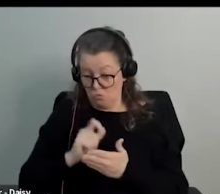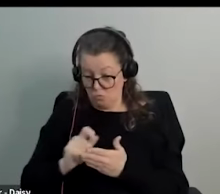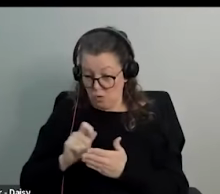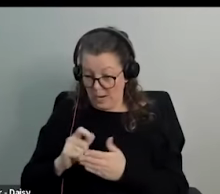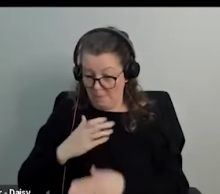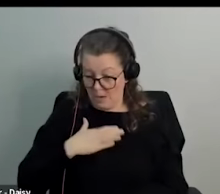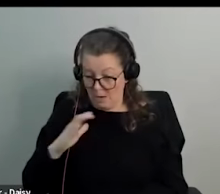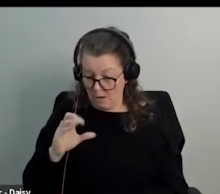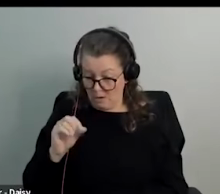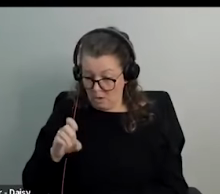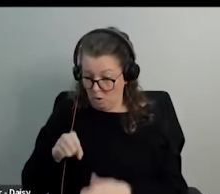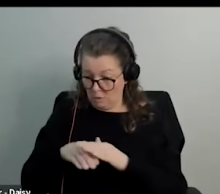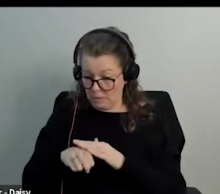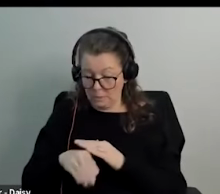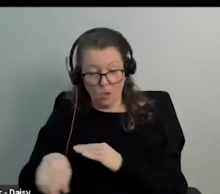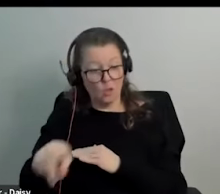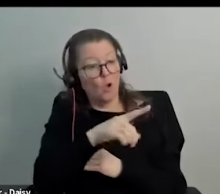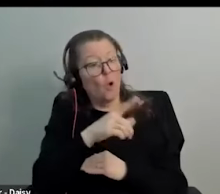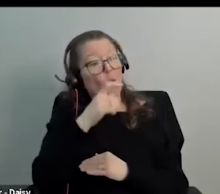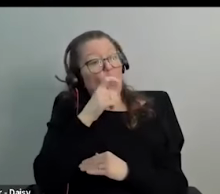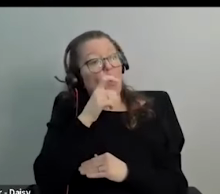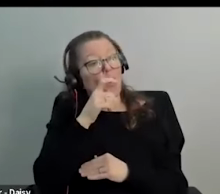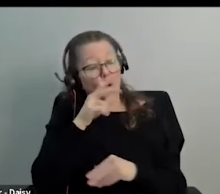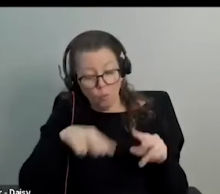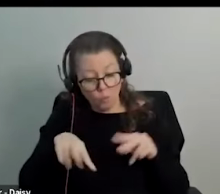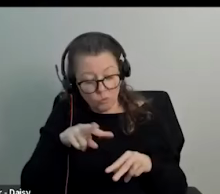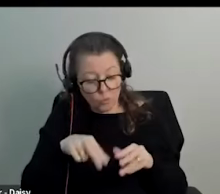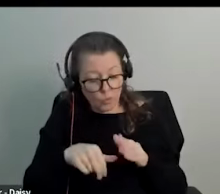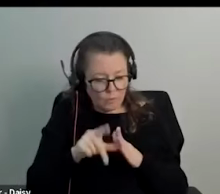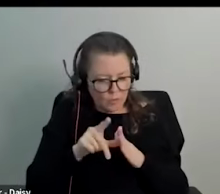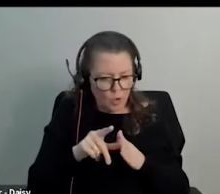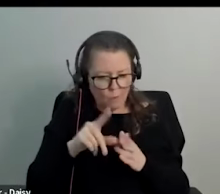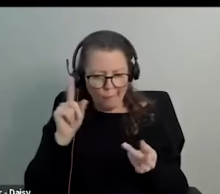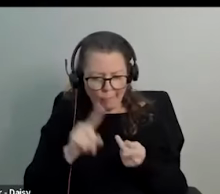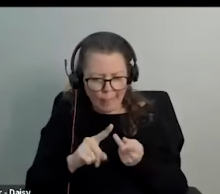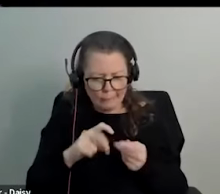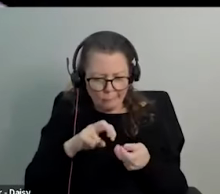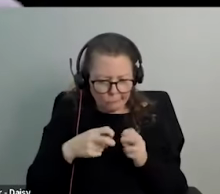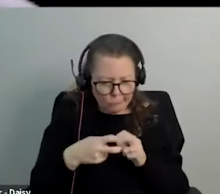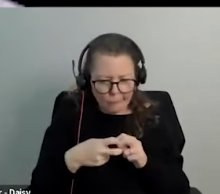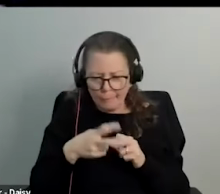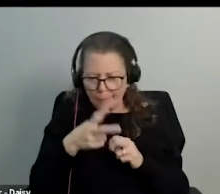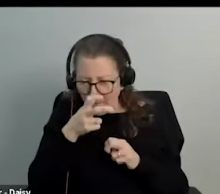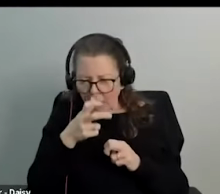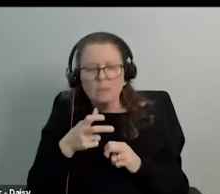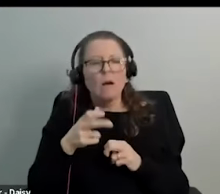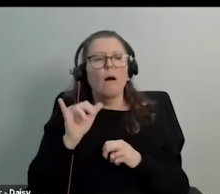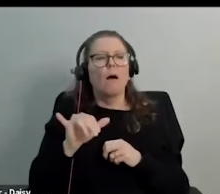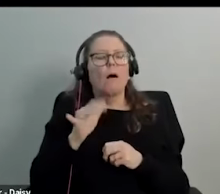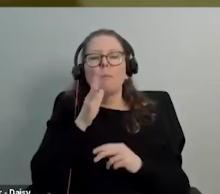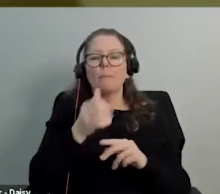When people review it, it's gonna be better. You're gonna have fewer bugs, and that's gonna have an impact.